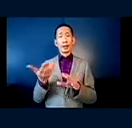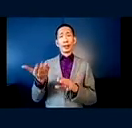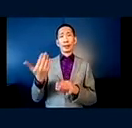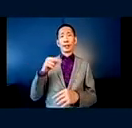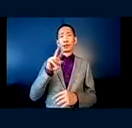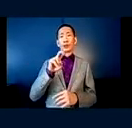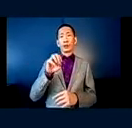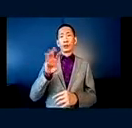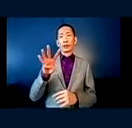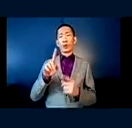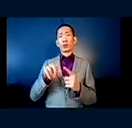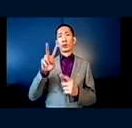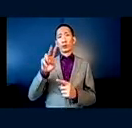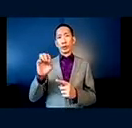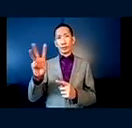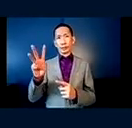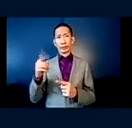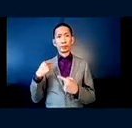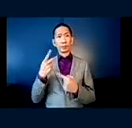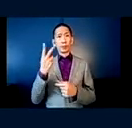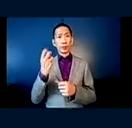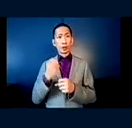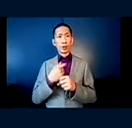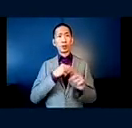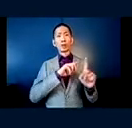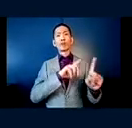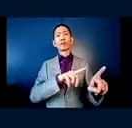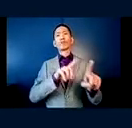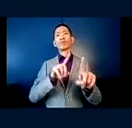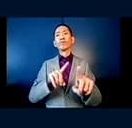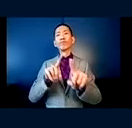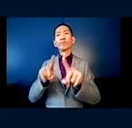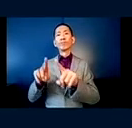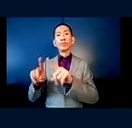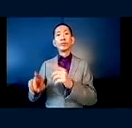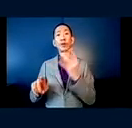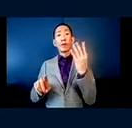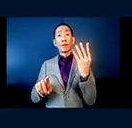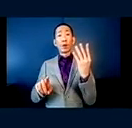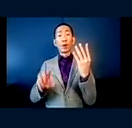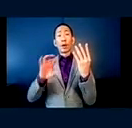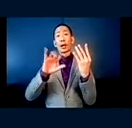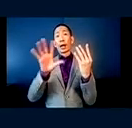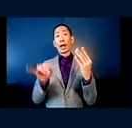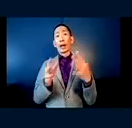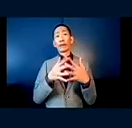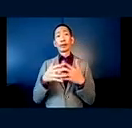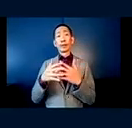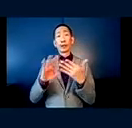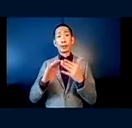FOUR-CITY STUDY WE DID BACK IN 04 TO 06, OVER TWO YEARS WE WENT INTO FOUR DIFFERENT AFRICAN AMERICAN COMMUNITIES IN THE